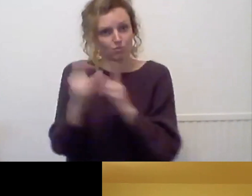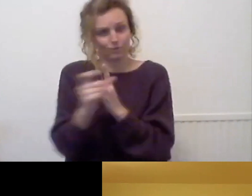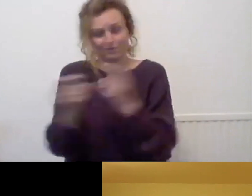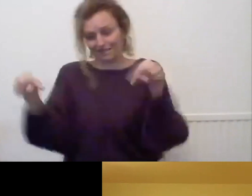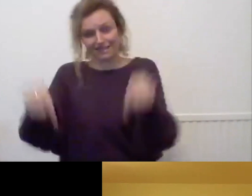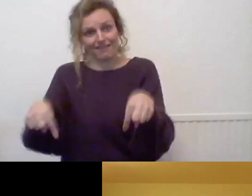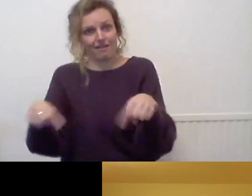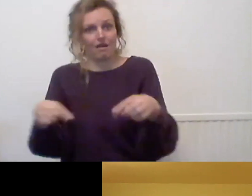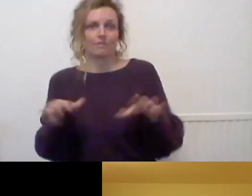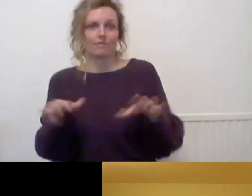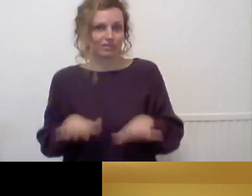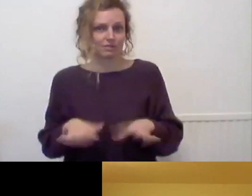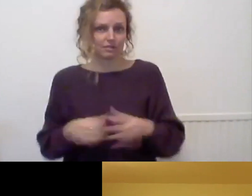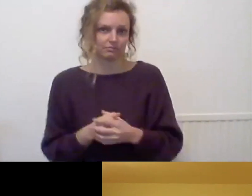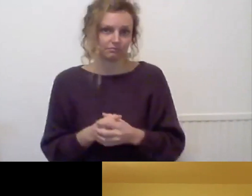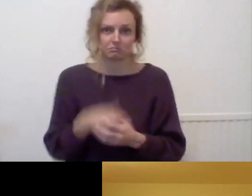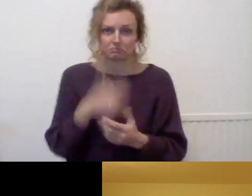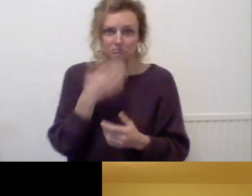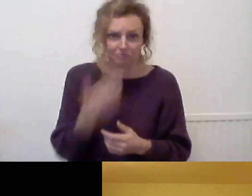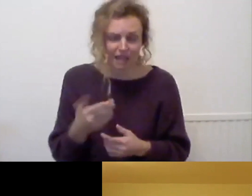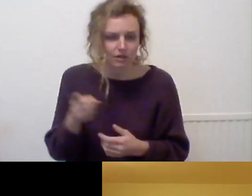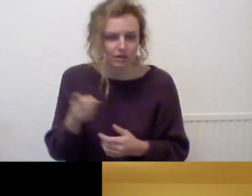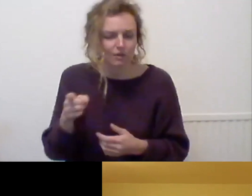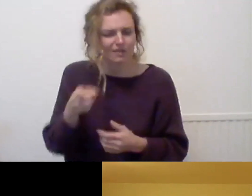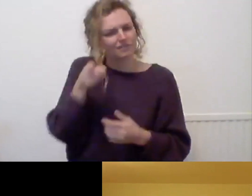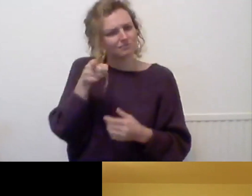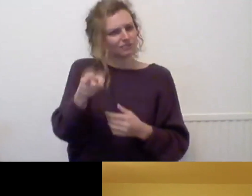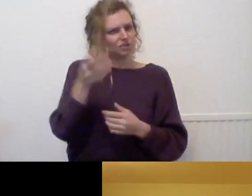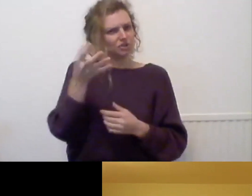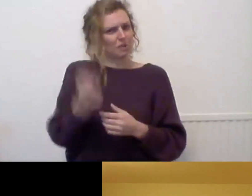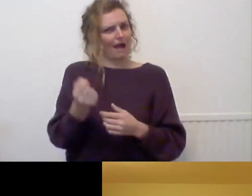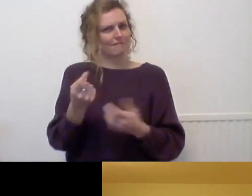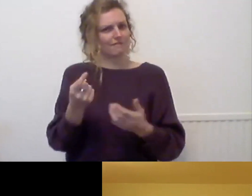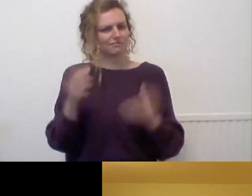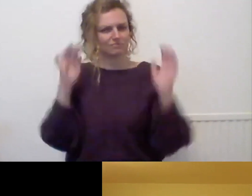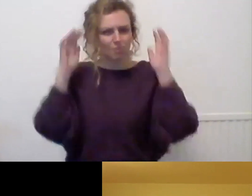Thank you very much. And is there any doubt or any reason to think that the